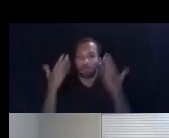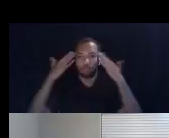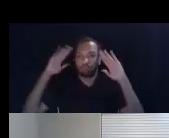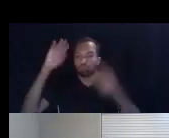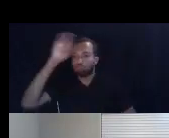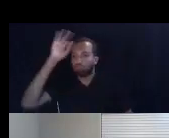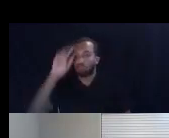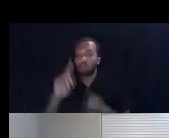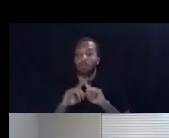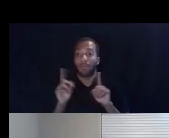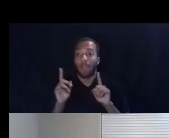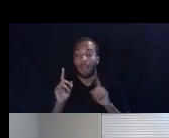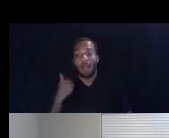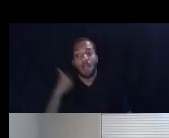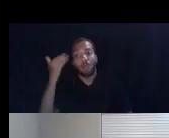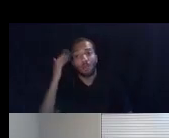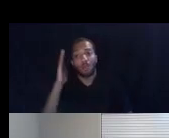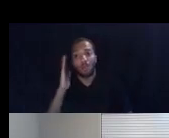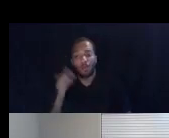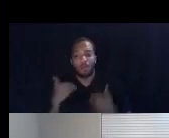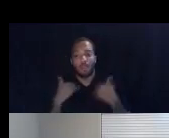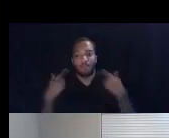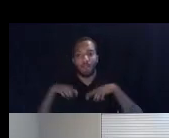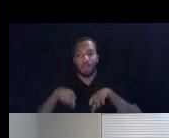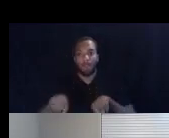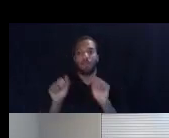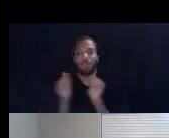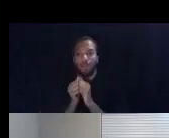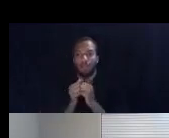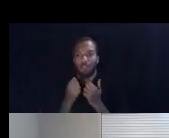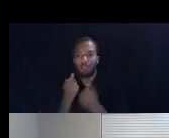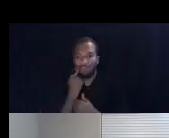except that it certainly will align with our current 2022 CHNA.